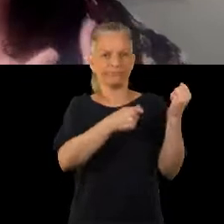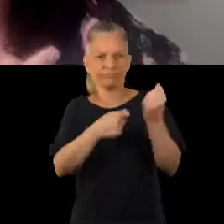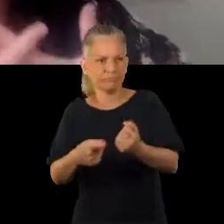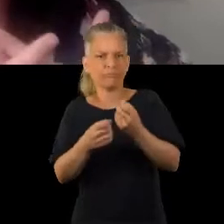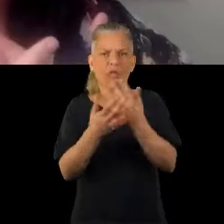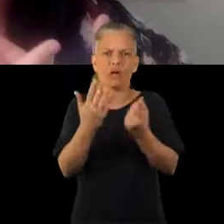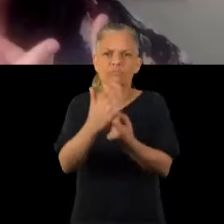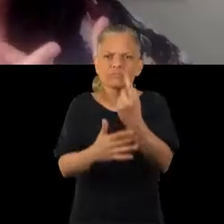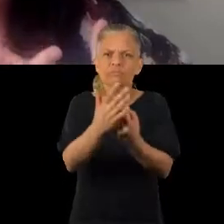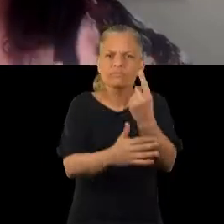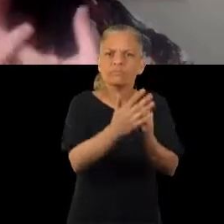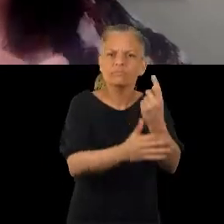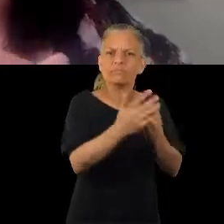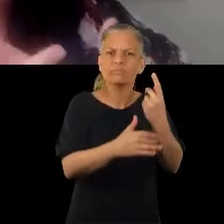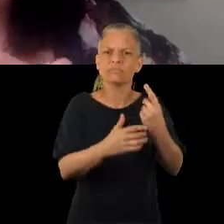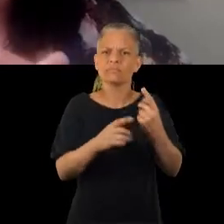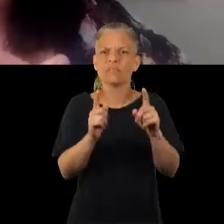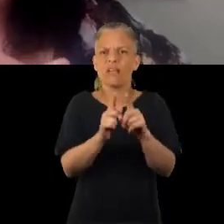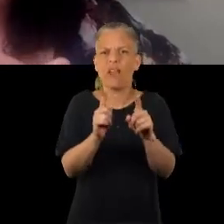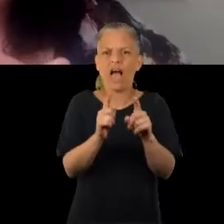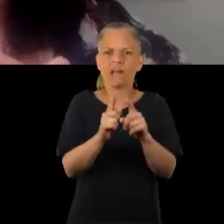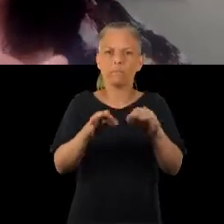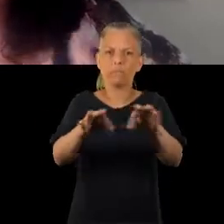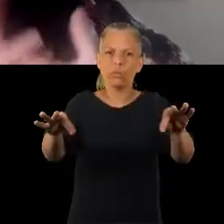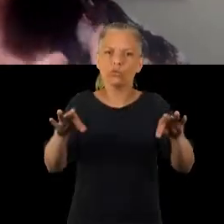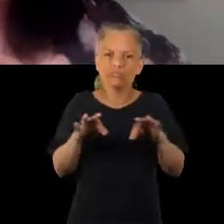people, because they’ve got lived experience will automatically know how to use it. There’s loads of